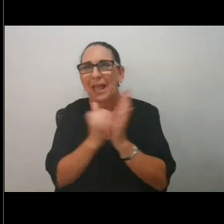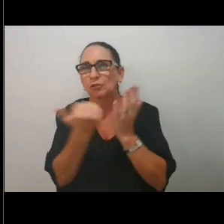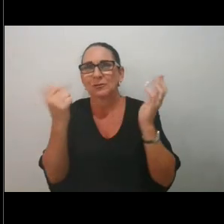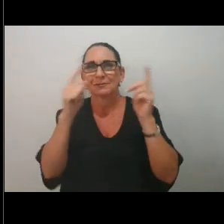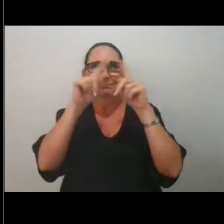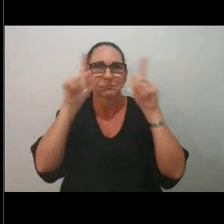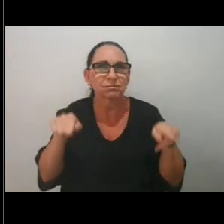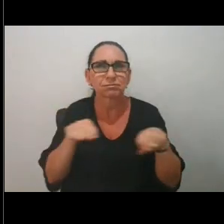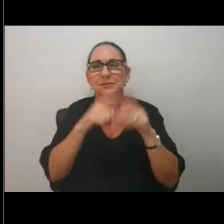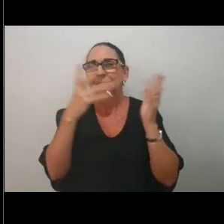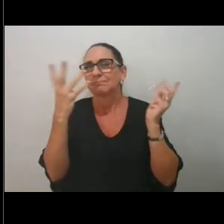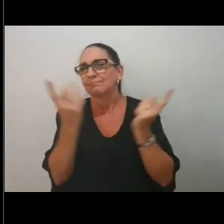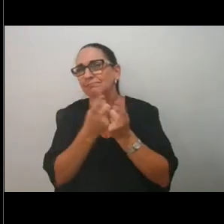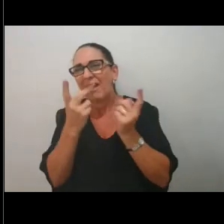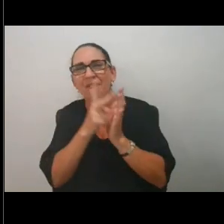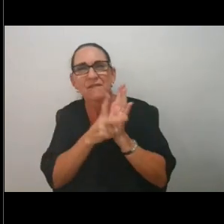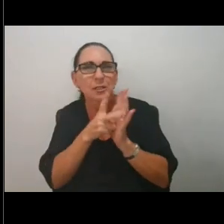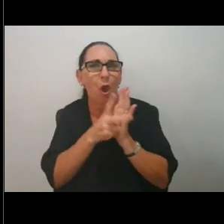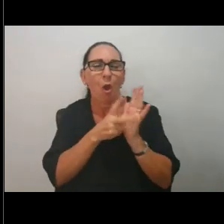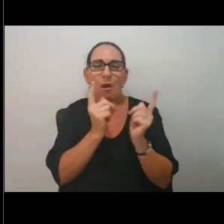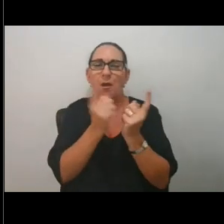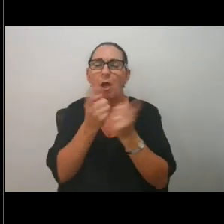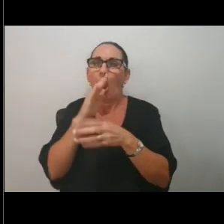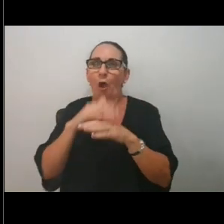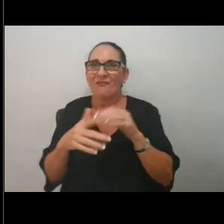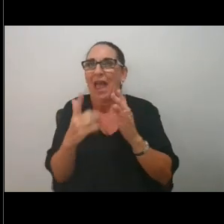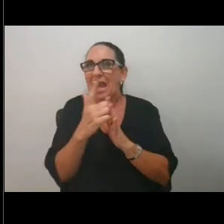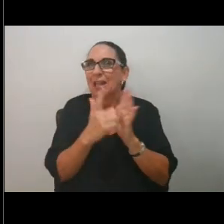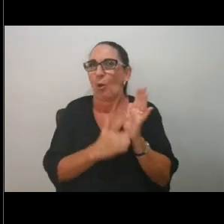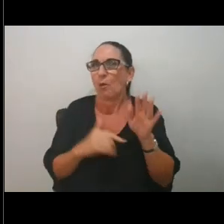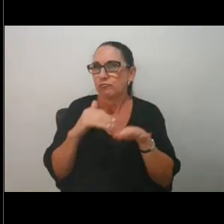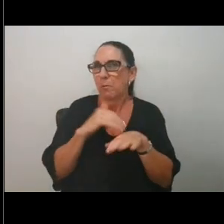about a whole range of common legal problems so I'd encourage you to go to the Legal Aid website